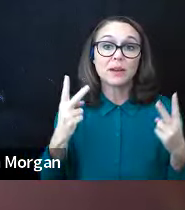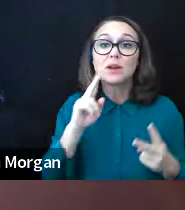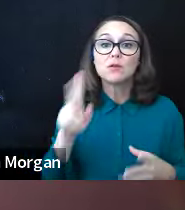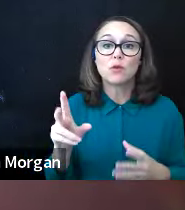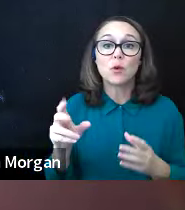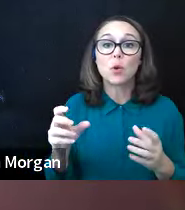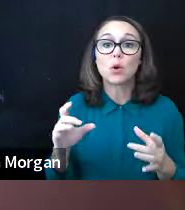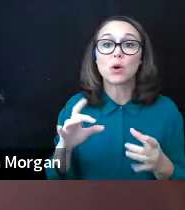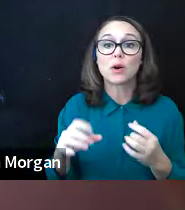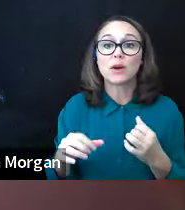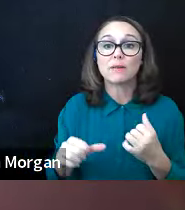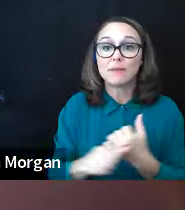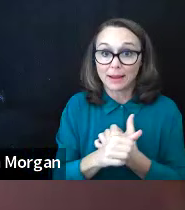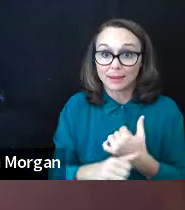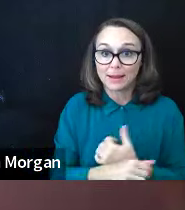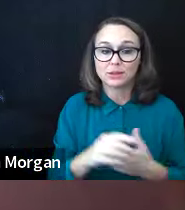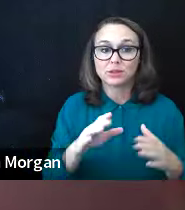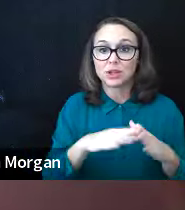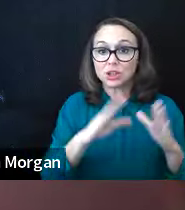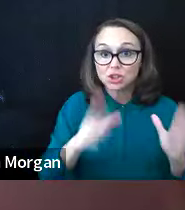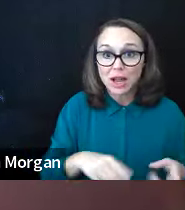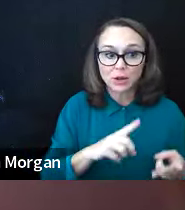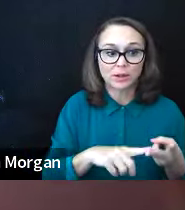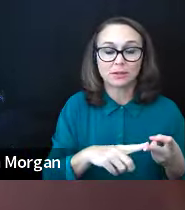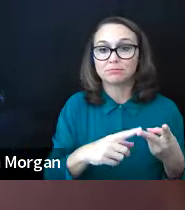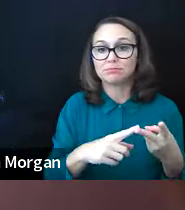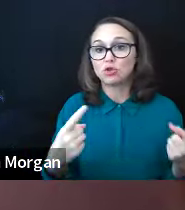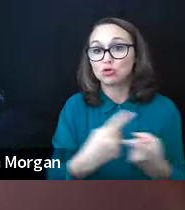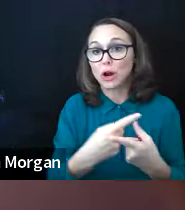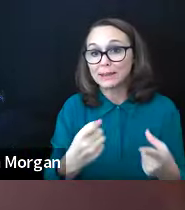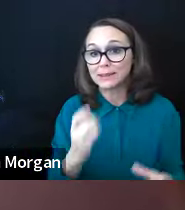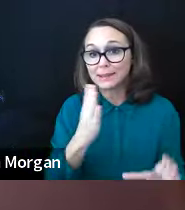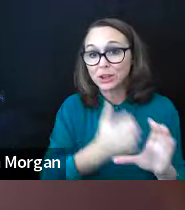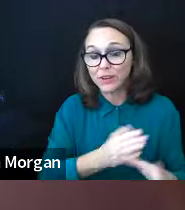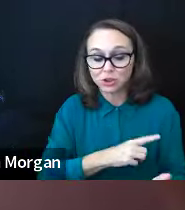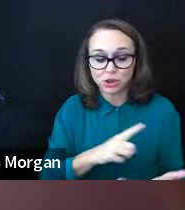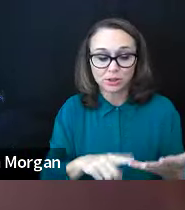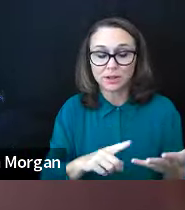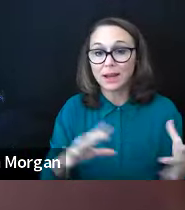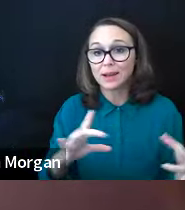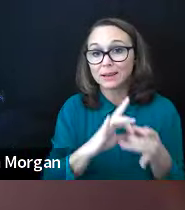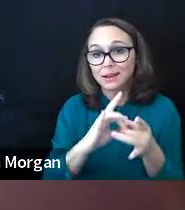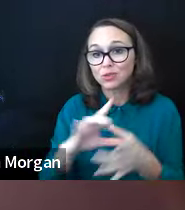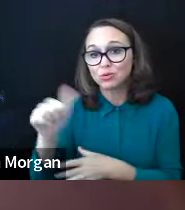shelter, housing support, crisis intervention and connection with other resources, treatment